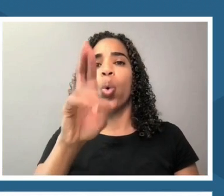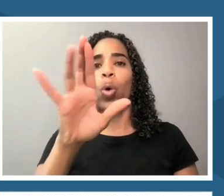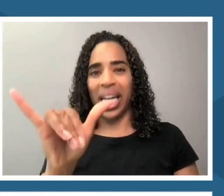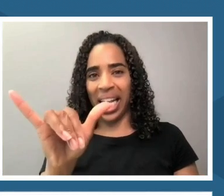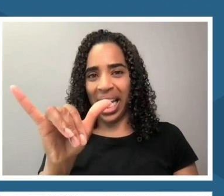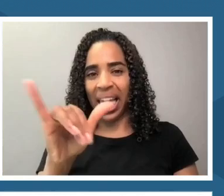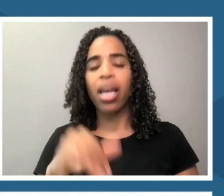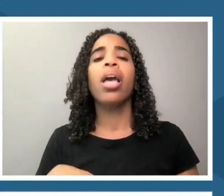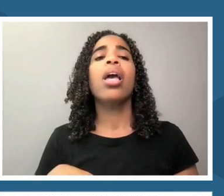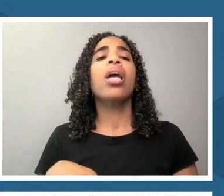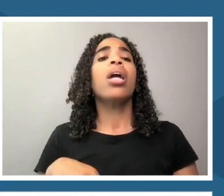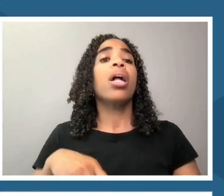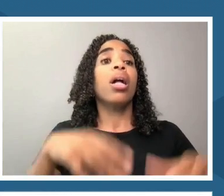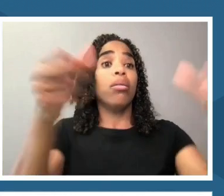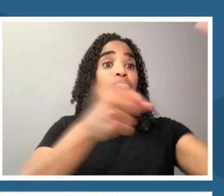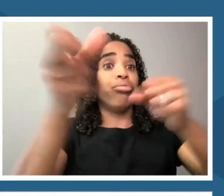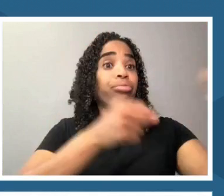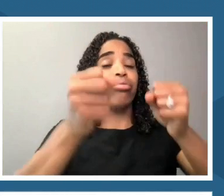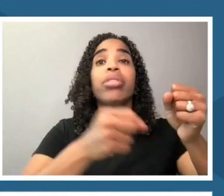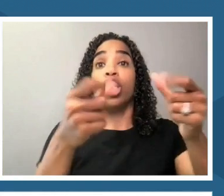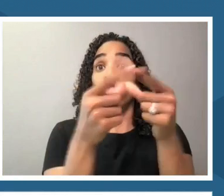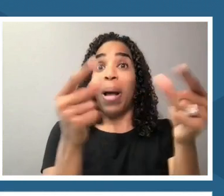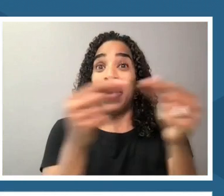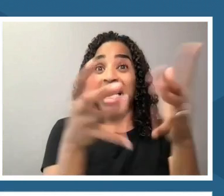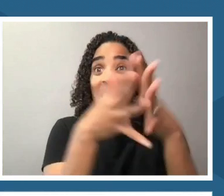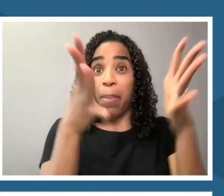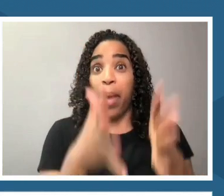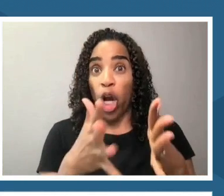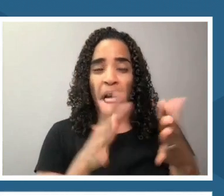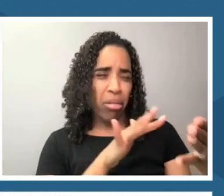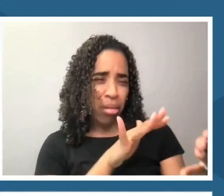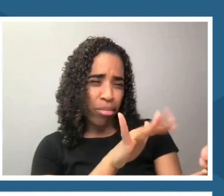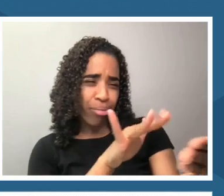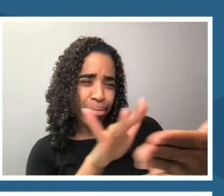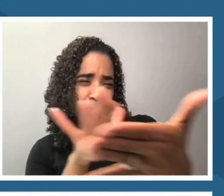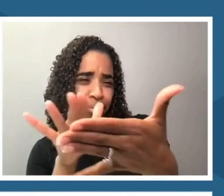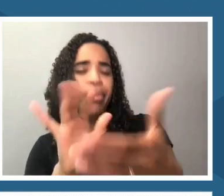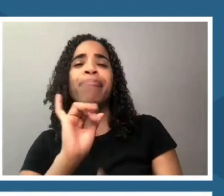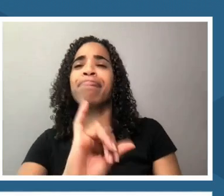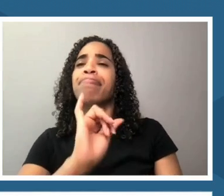japanese americans and he concludes that